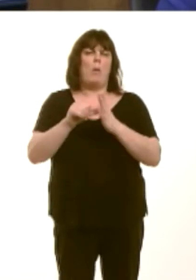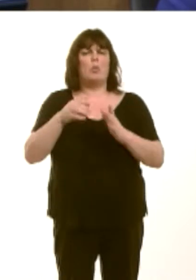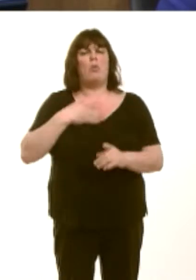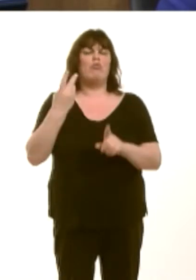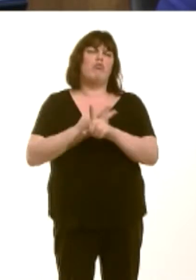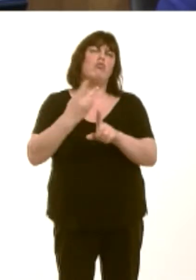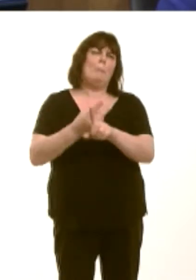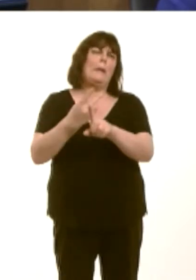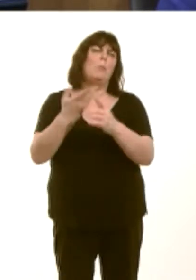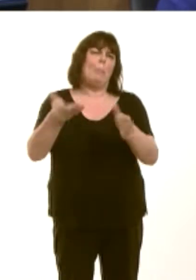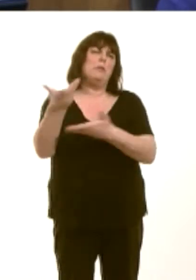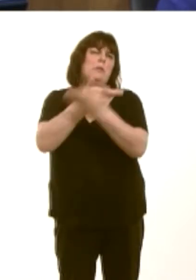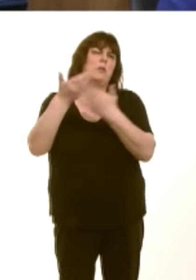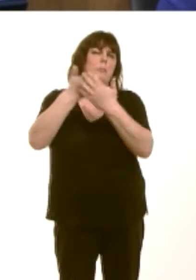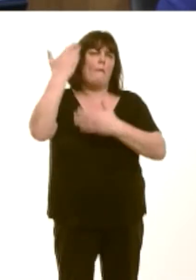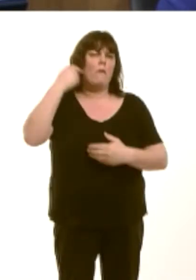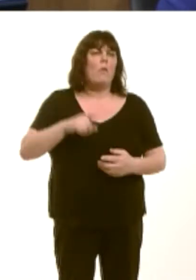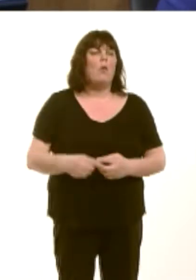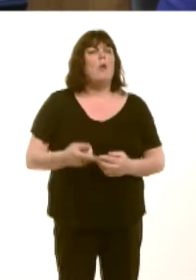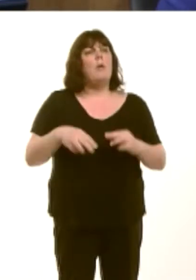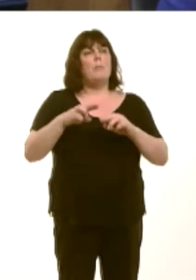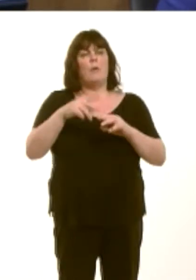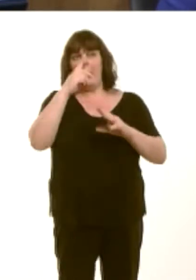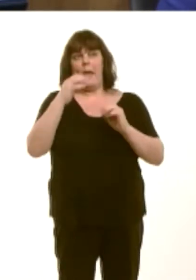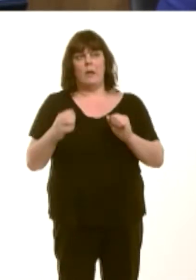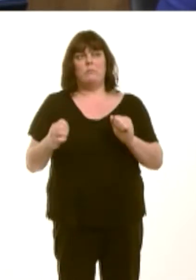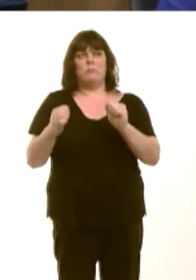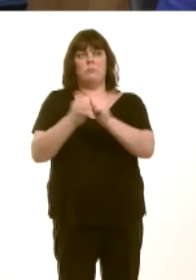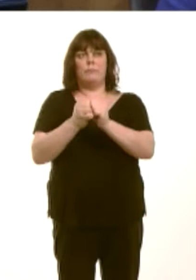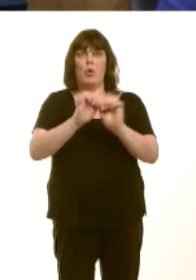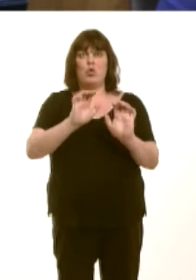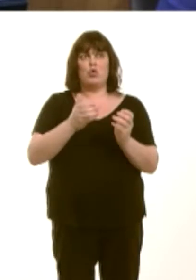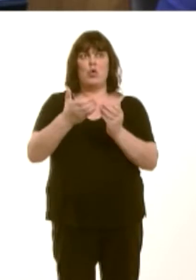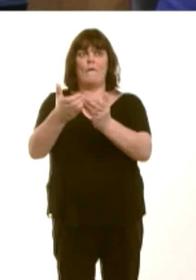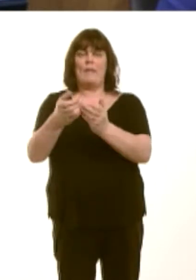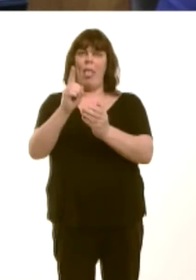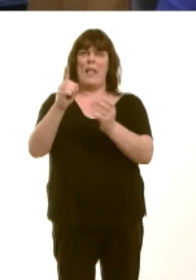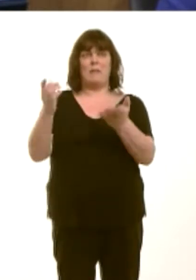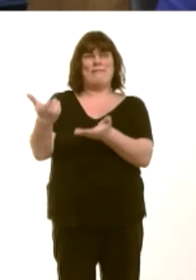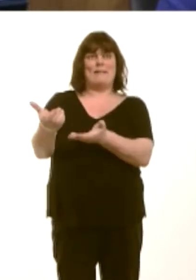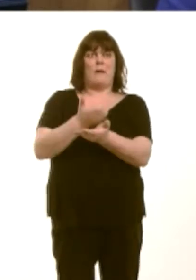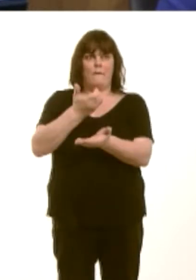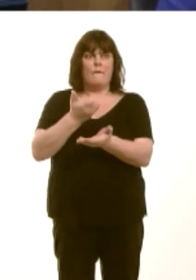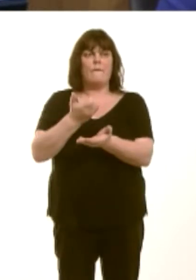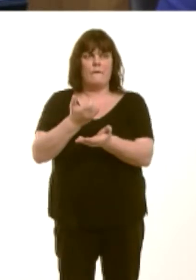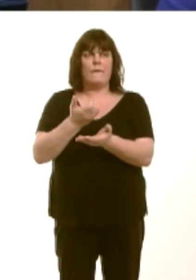But, if there is a way of securing a service that is safe for the future, and if the specialists